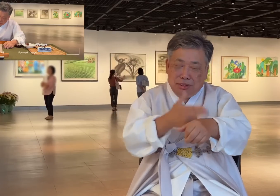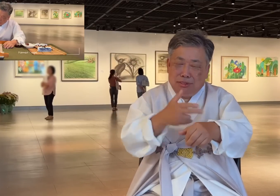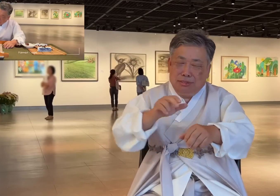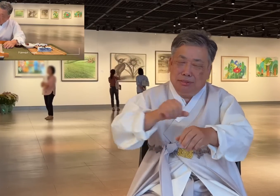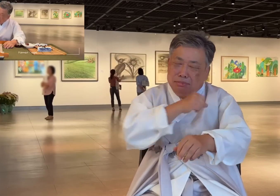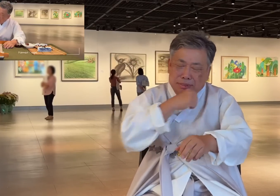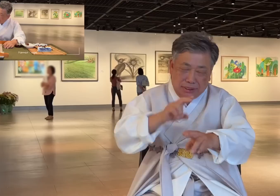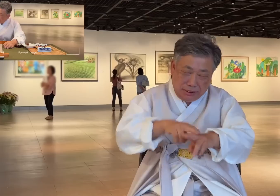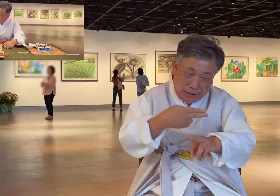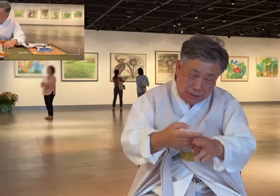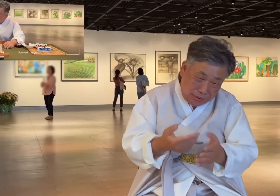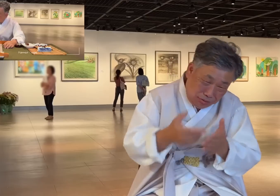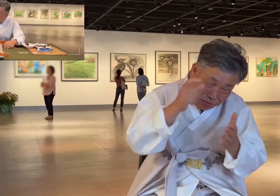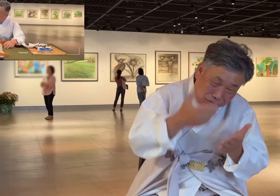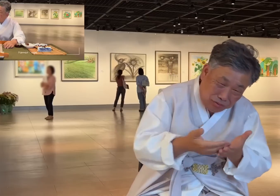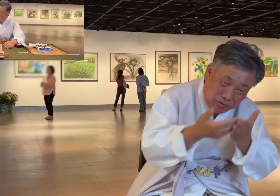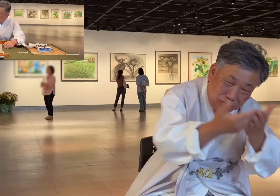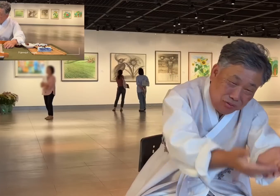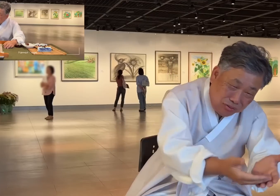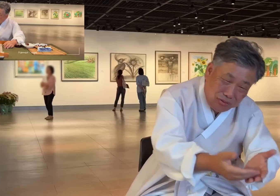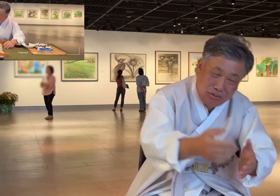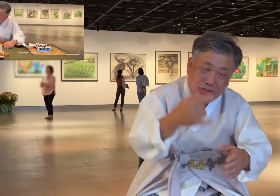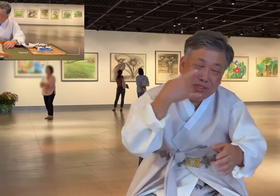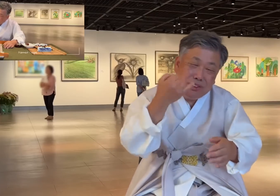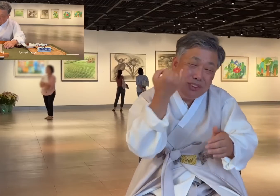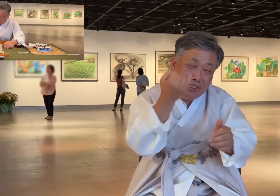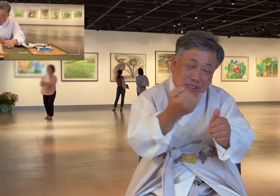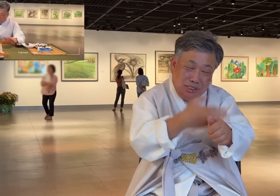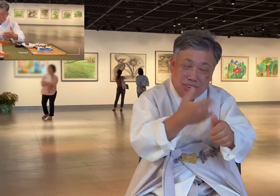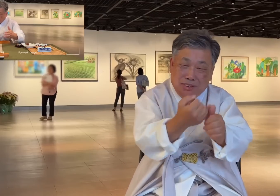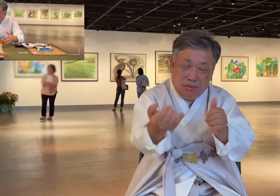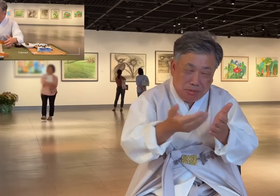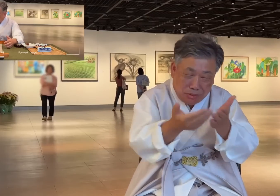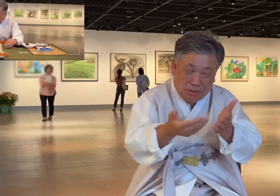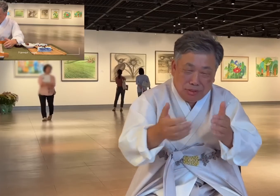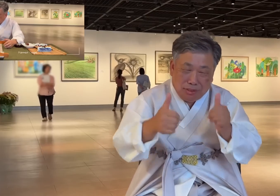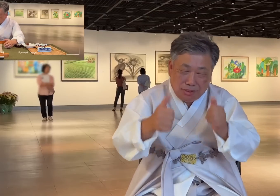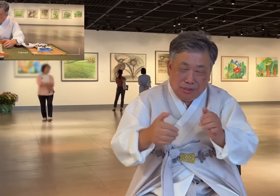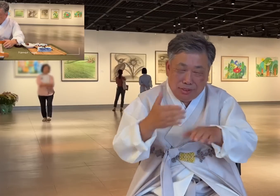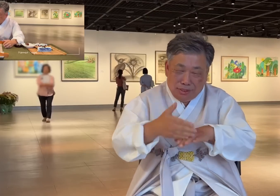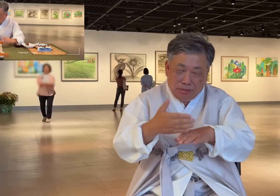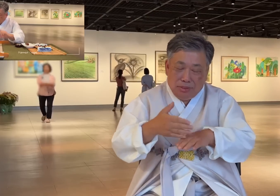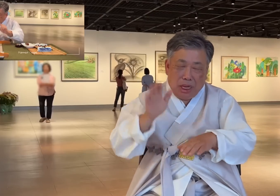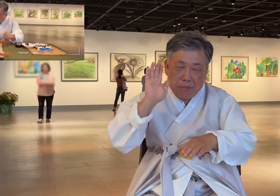giving gifts and thanks to the teacher and his wife.